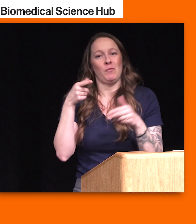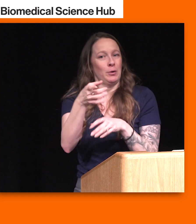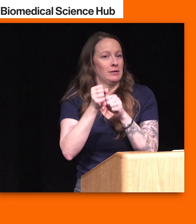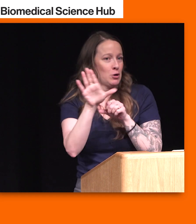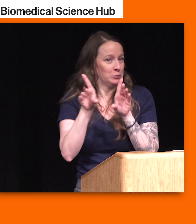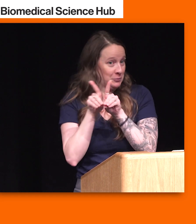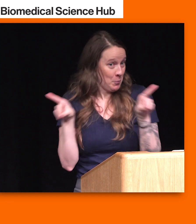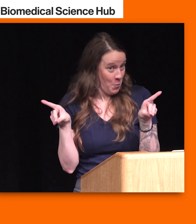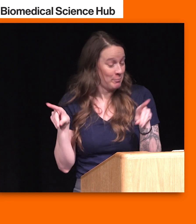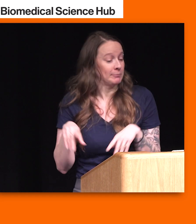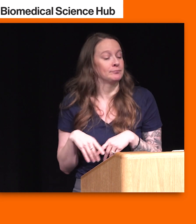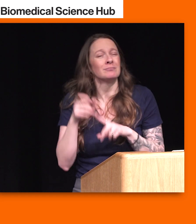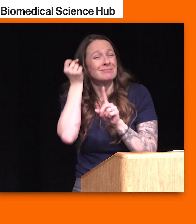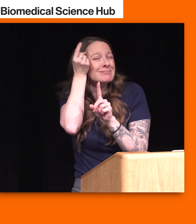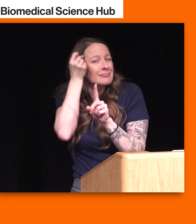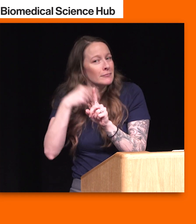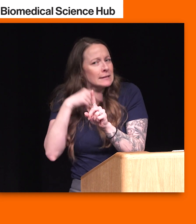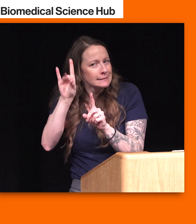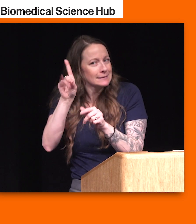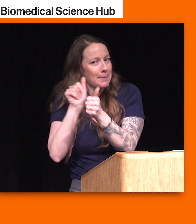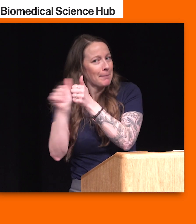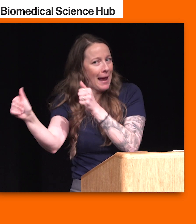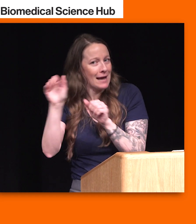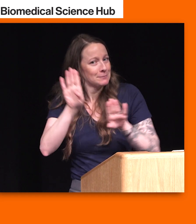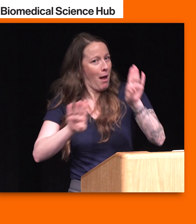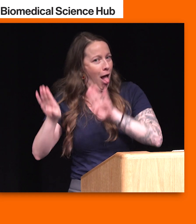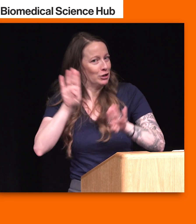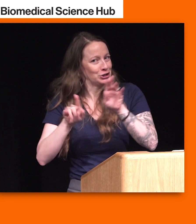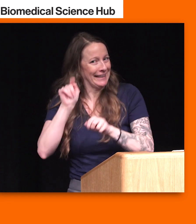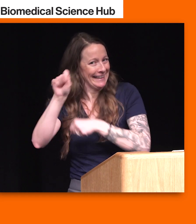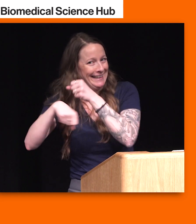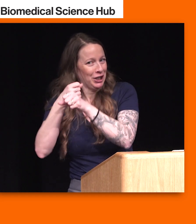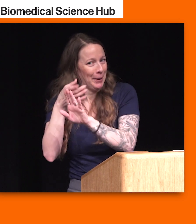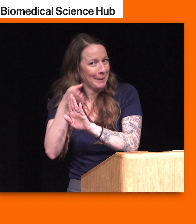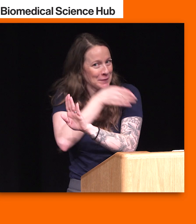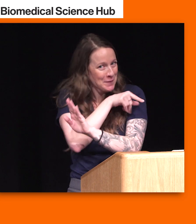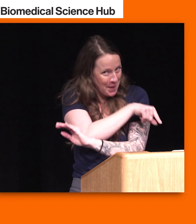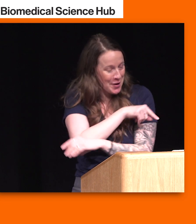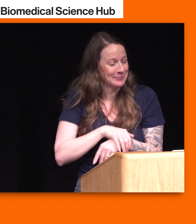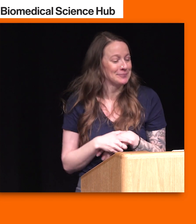to get your Regents diploma at that time, and I did pass biology the year prior.